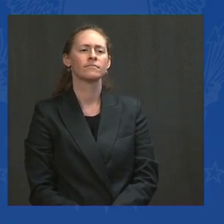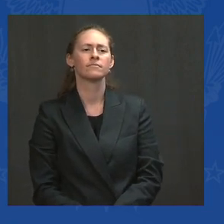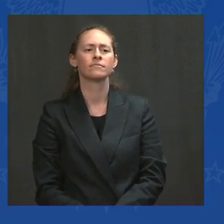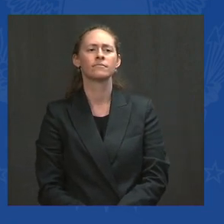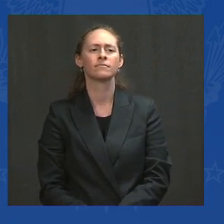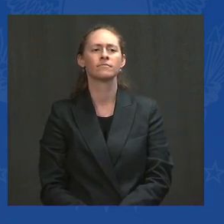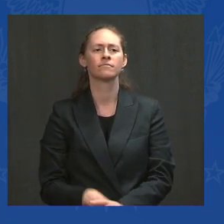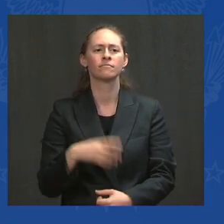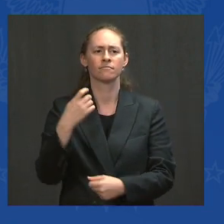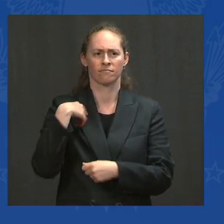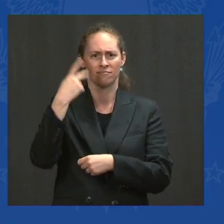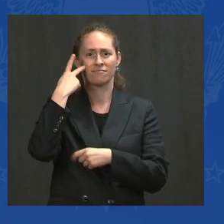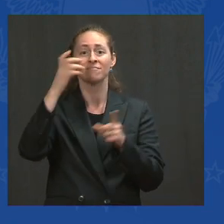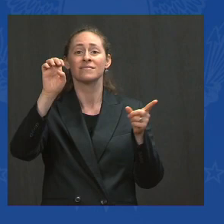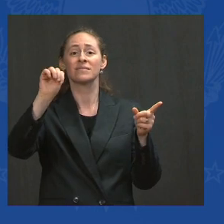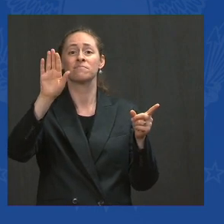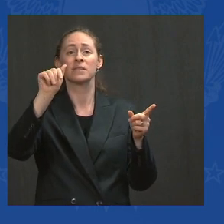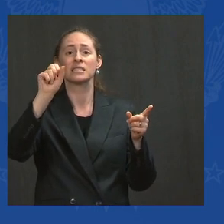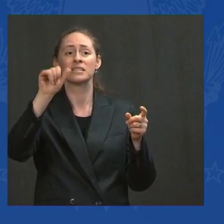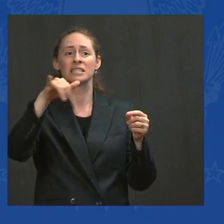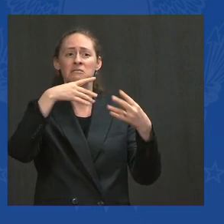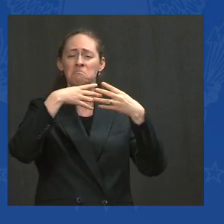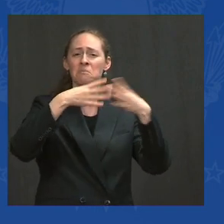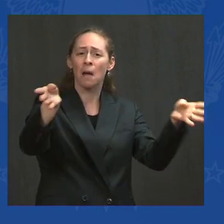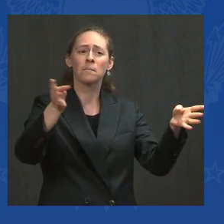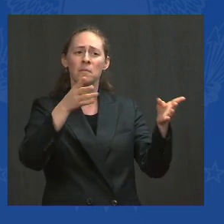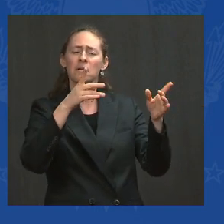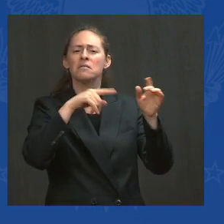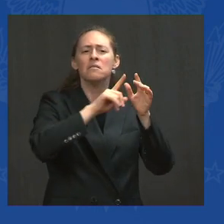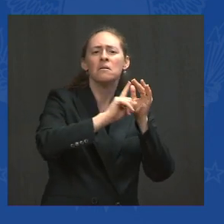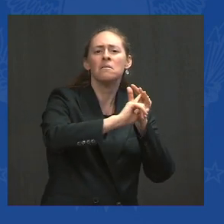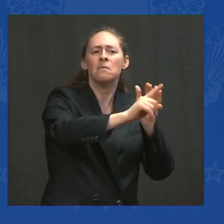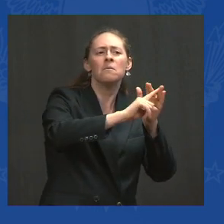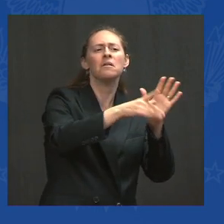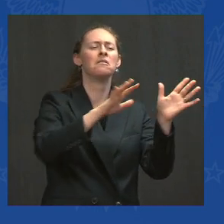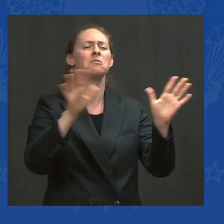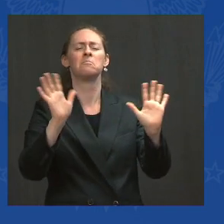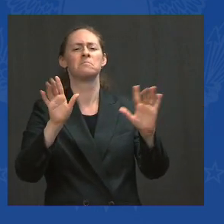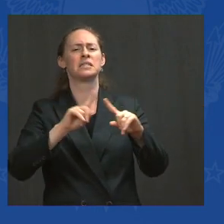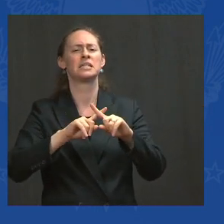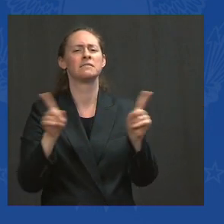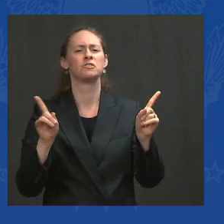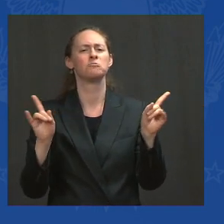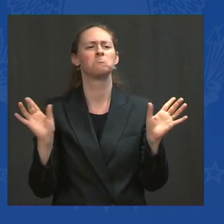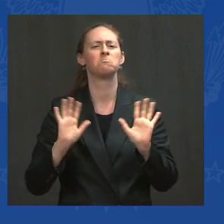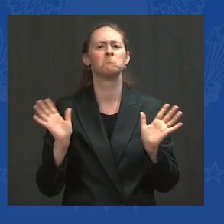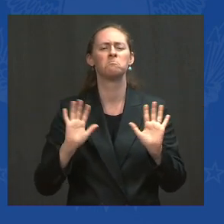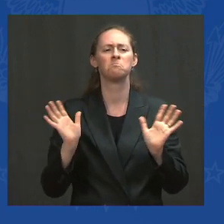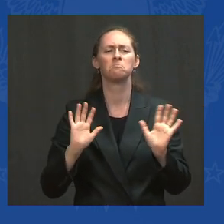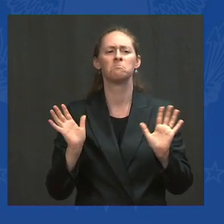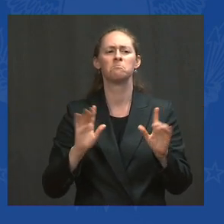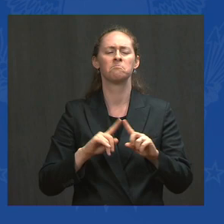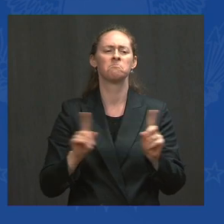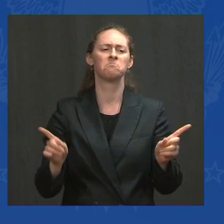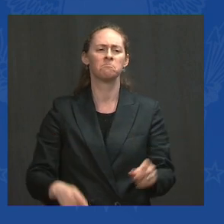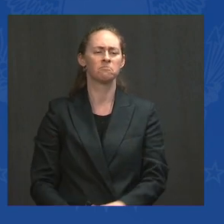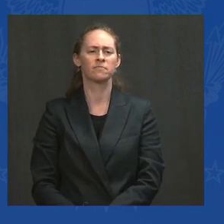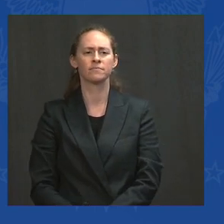The Taliban is not the south -- the North Vietnamese army. They're not -- they're not remotely comparable in terms of capability.